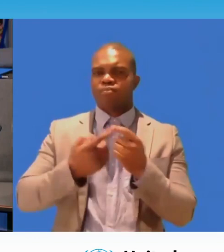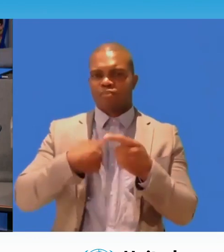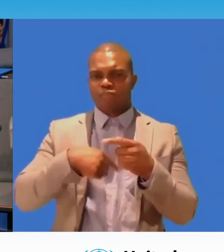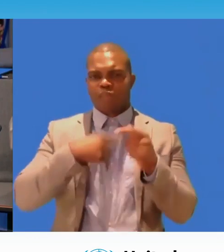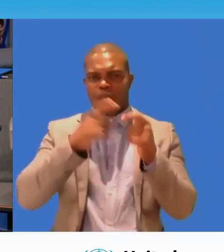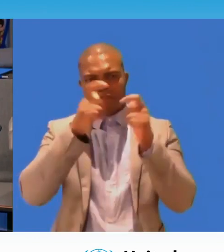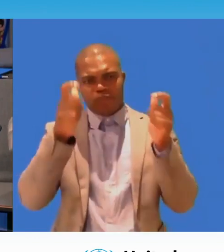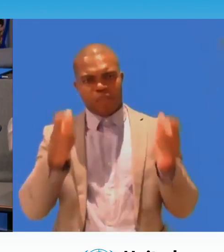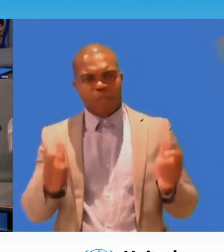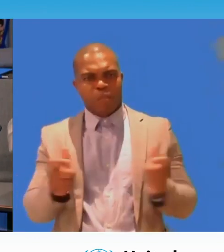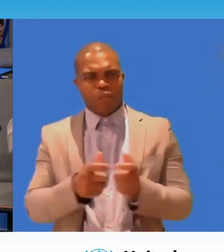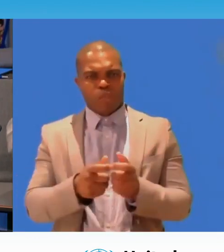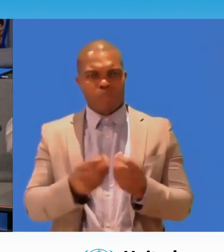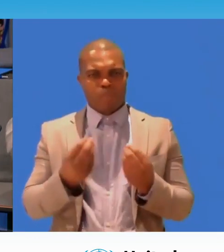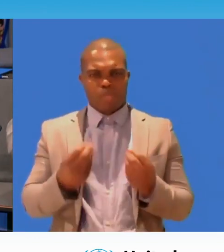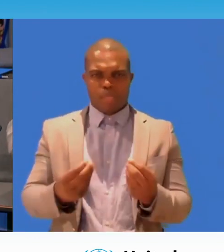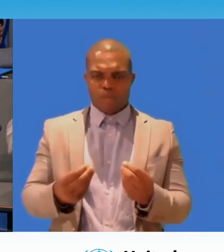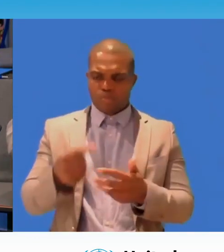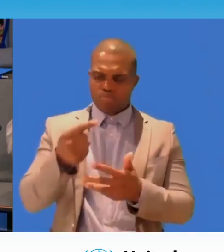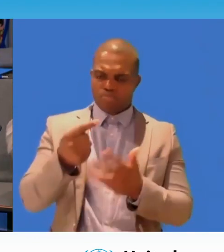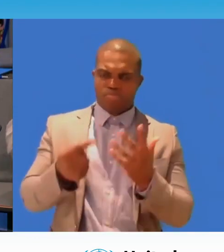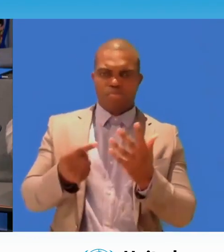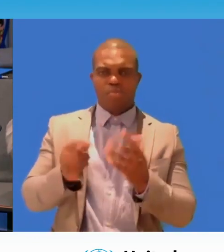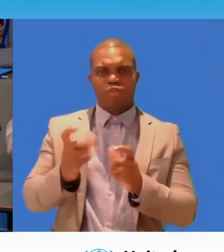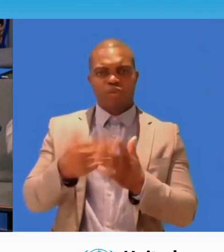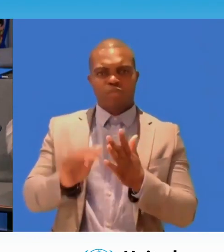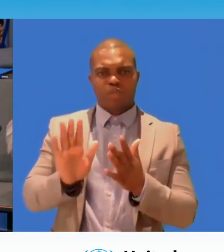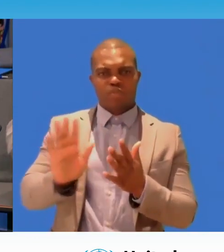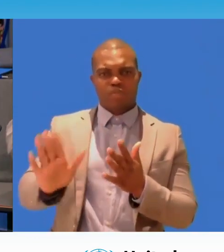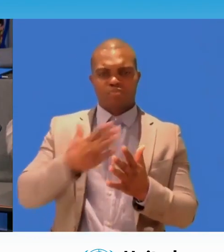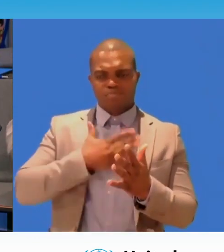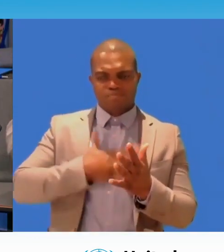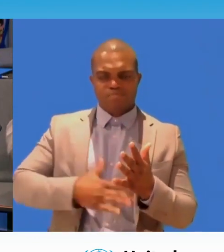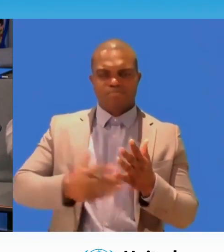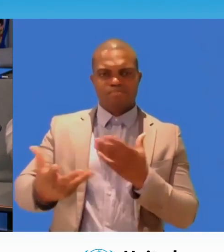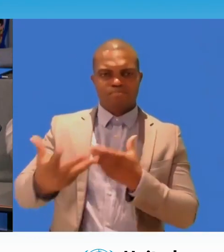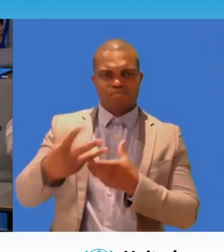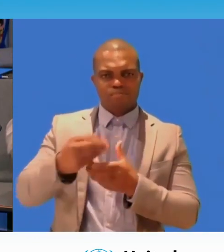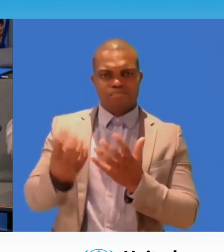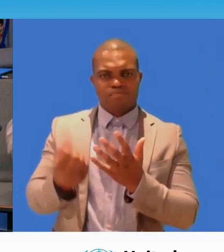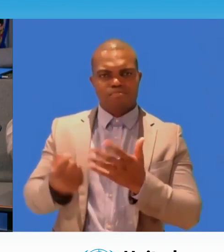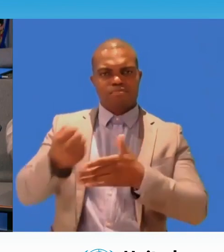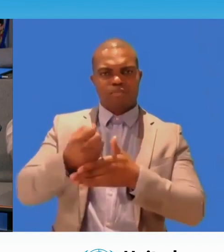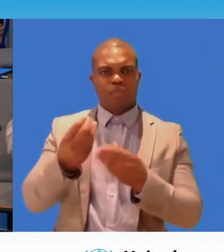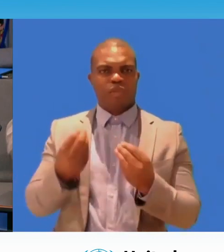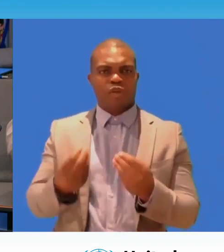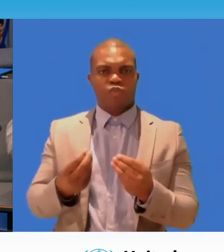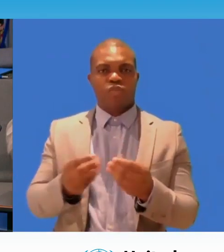economic opportunities improved Ed education and health care services other complimentary